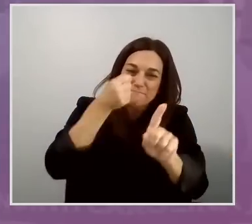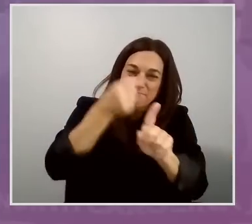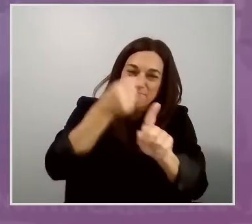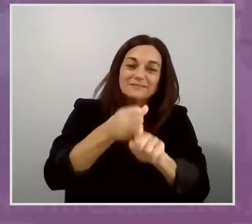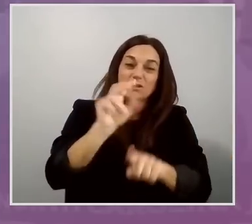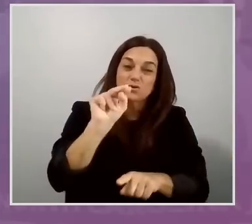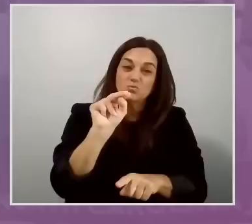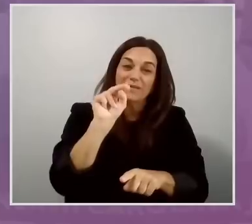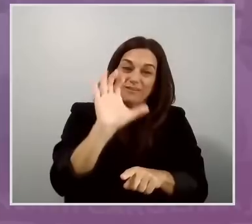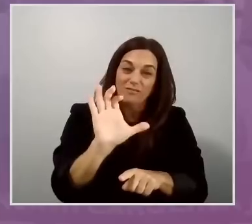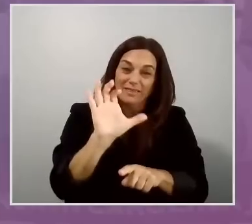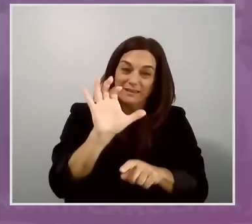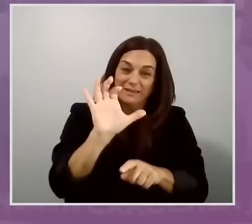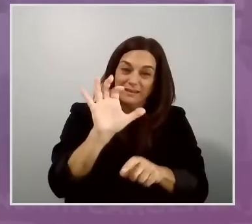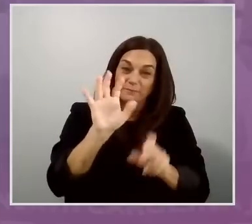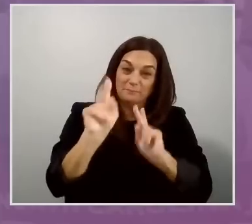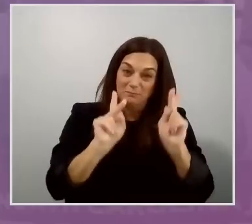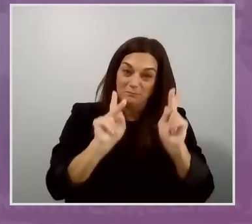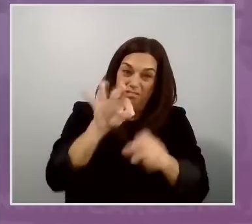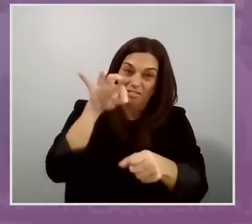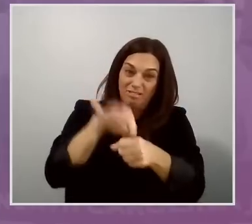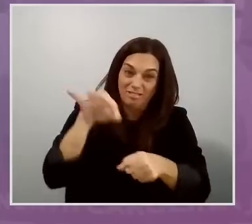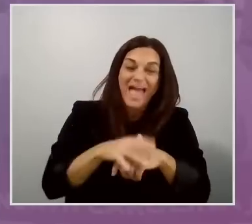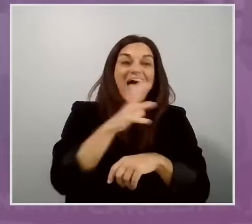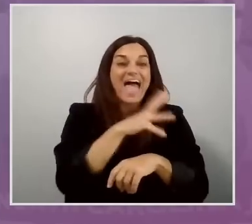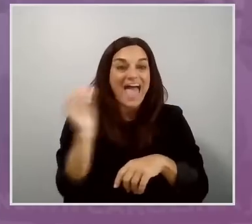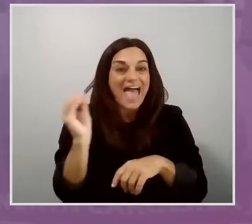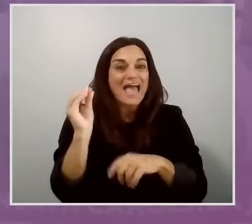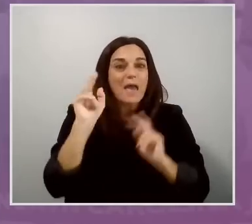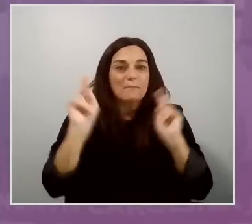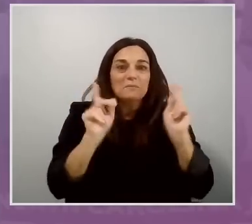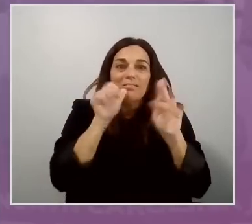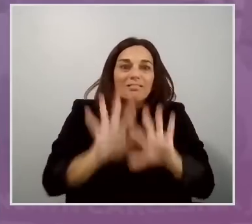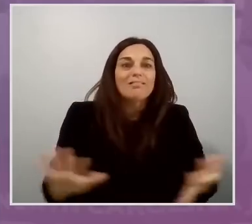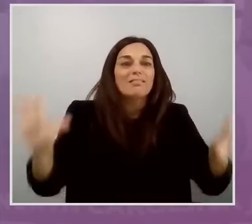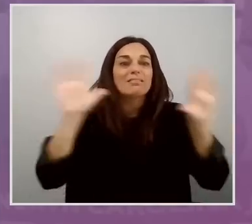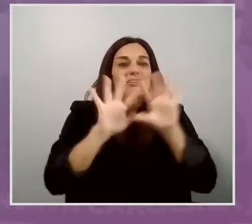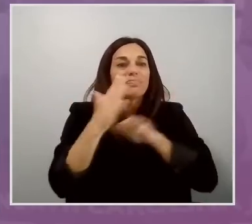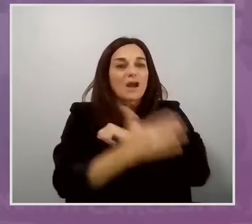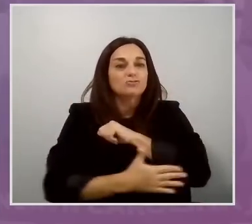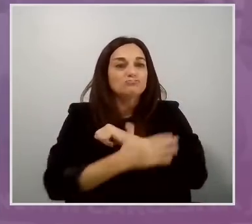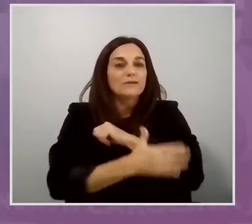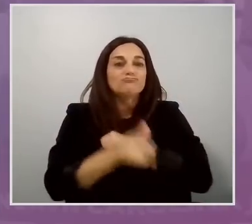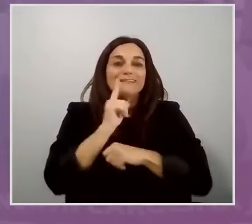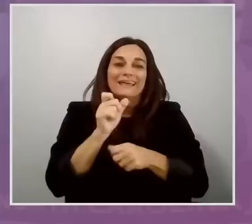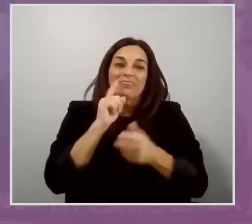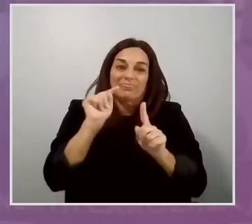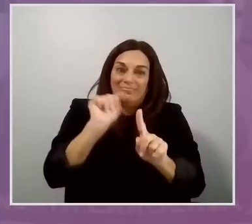OUTRAGEOUS. AND THAT'S ONE OF THE BIGGEST AREAS THAT IS IMPACTING NORTH